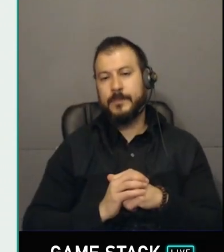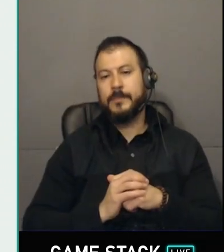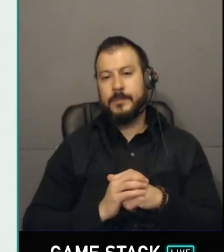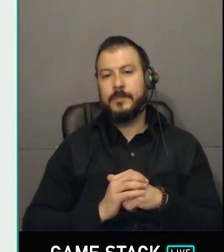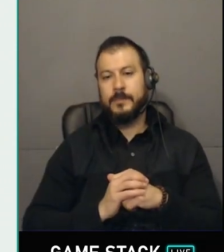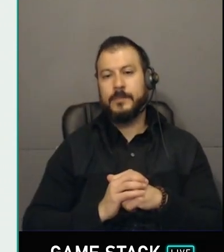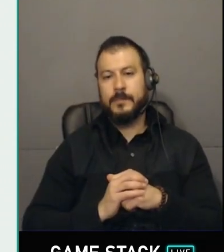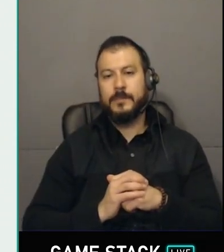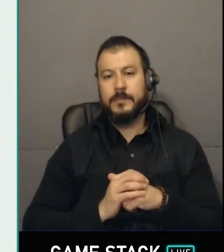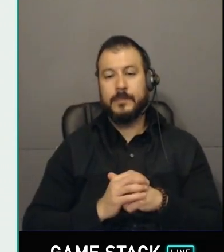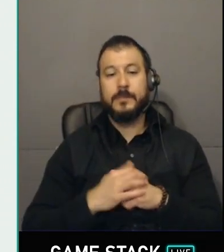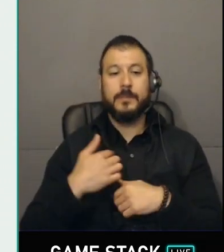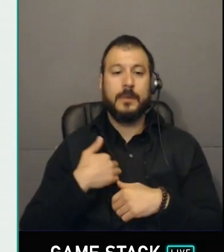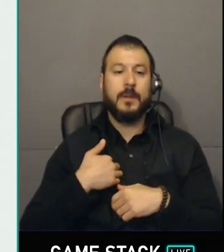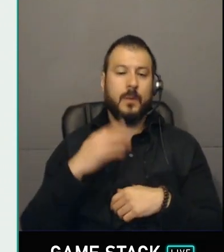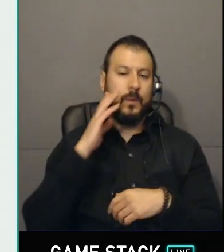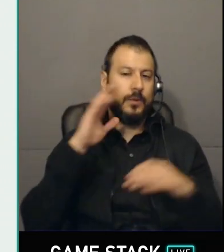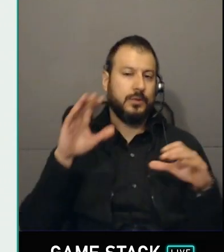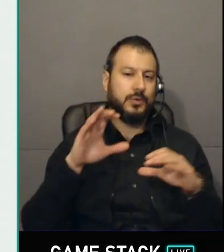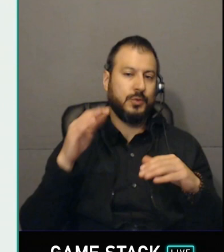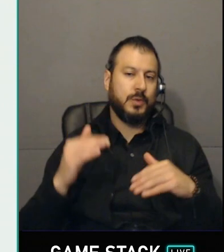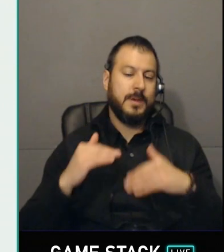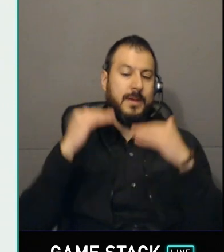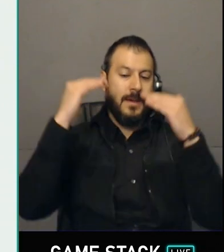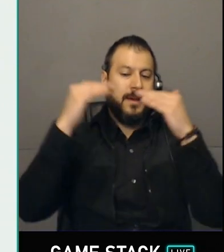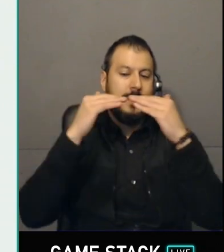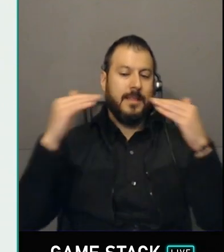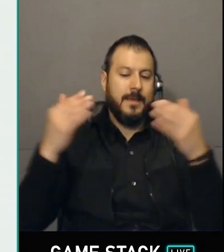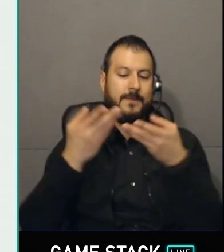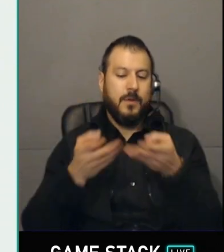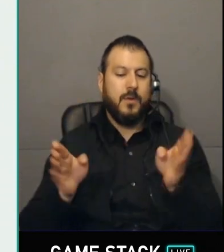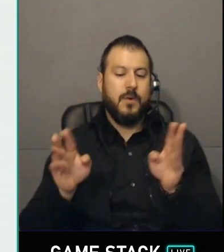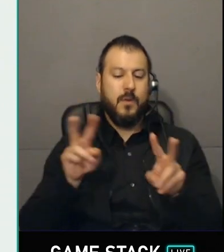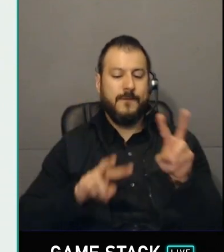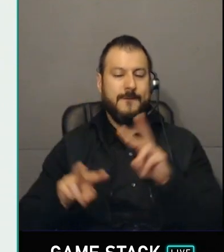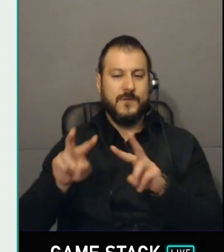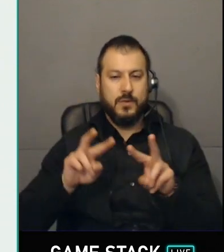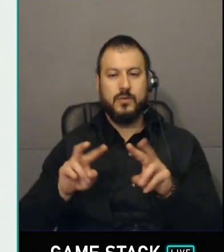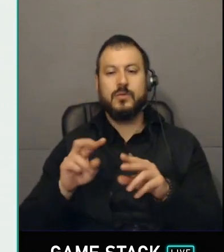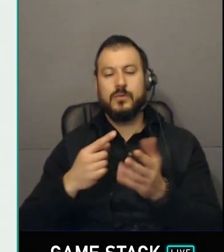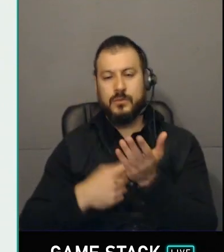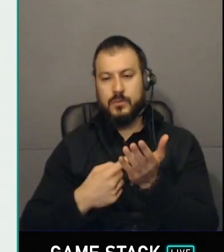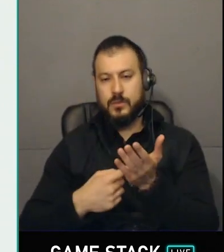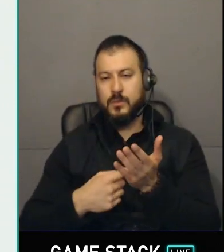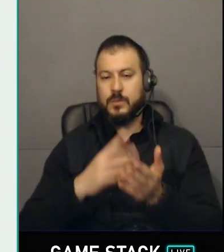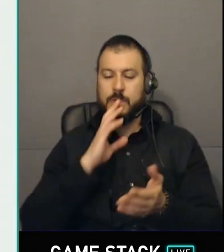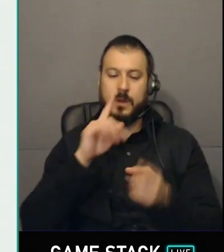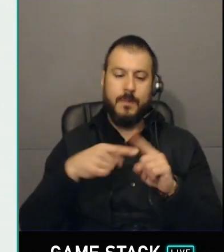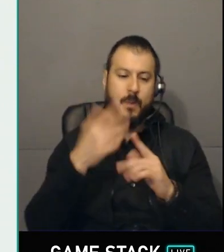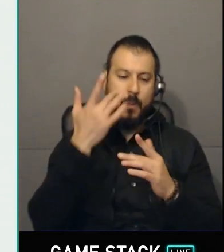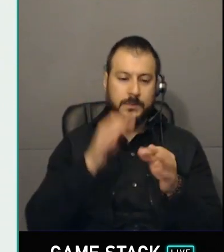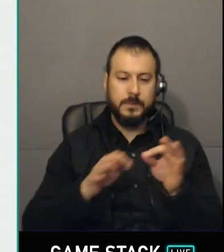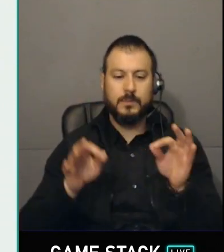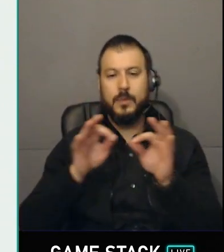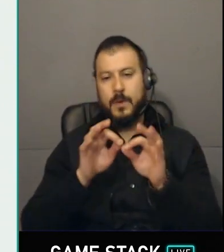I'm going to go do a high-level overview here of the spatial sound platform, we’ll talk about why it's important, and then we'll get into the whats and hows of it.